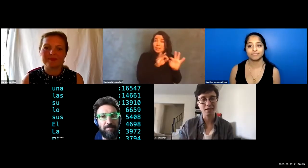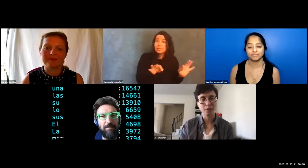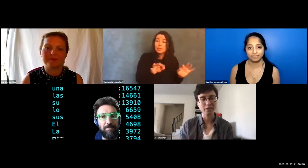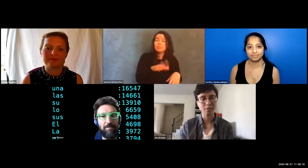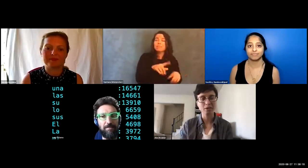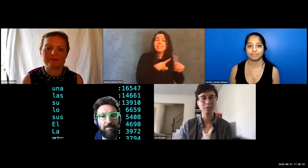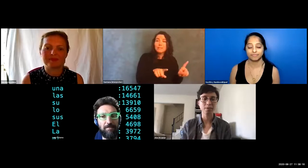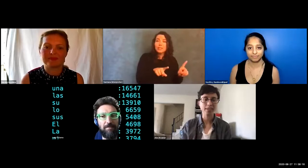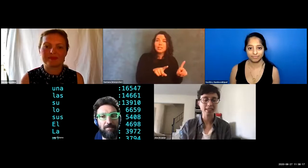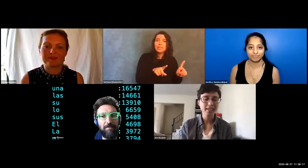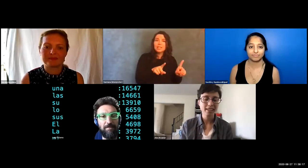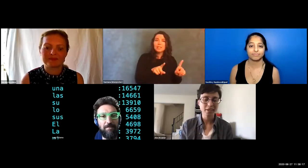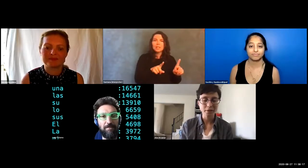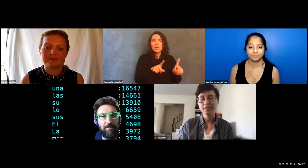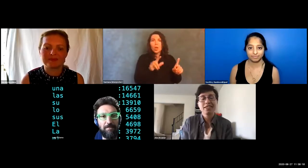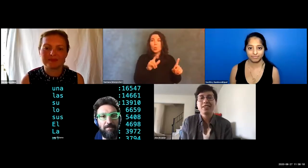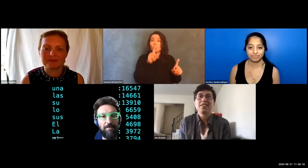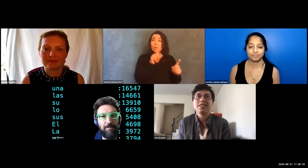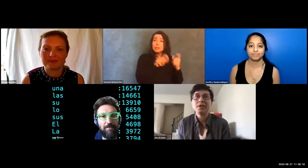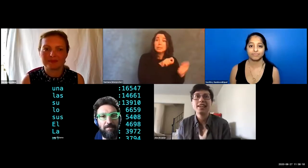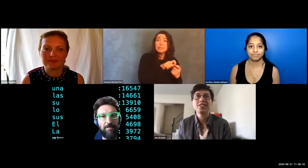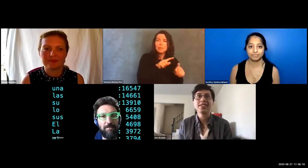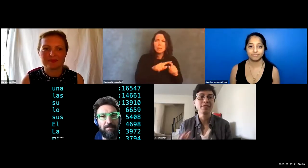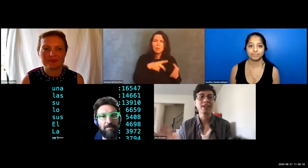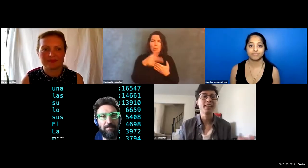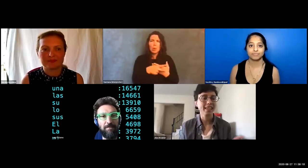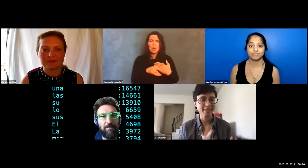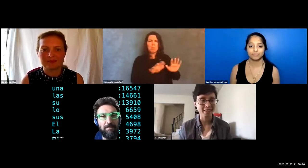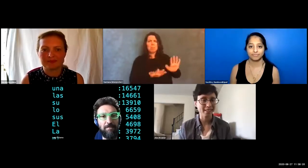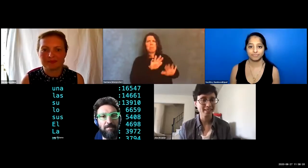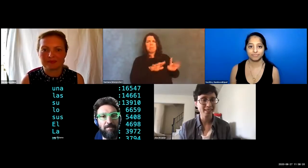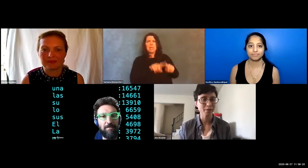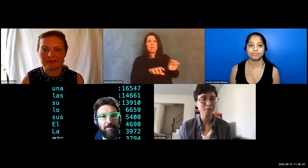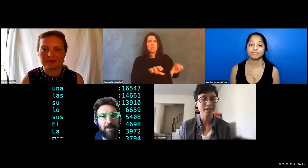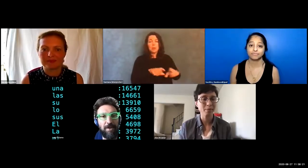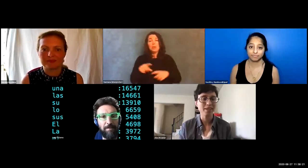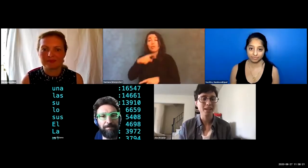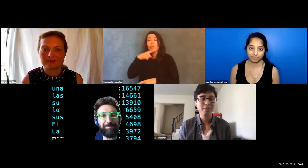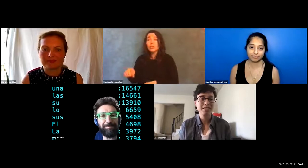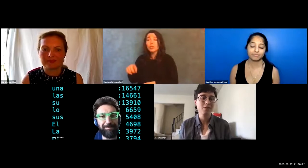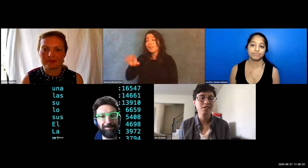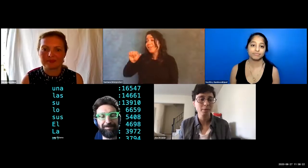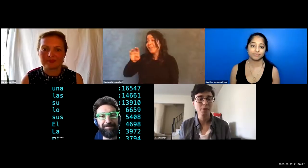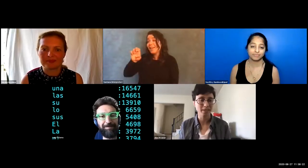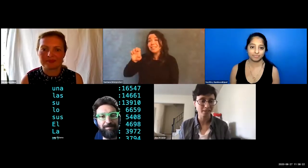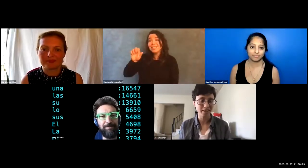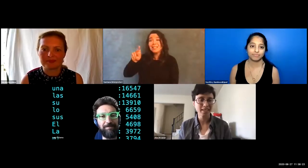the parser more trouble, like you know in Russian you can't just leave off the case-ending of the word. But in Japanese you can drop the particle.